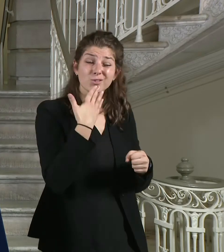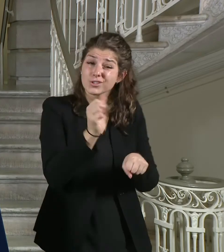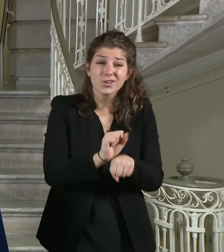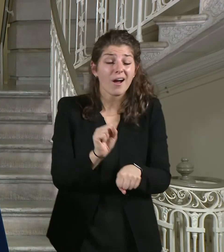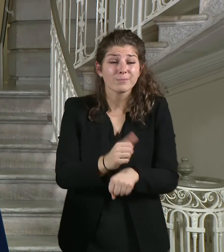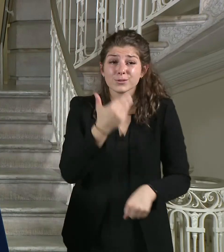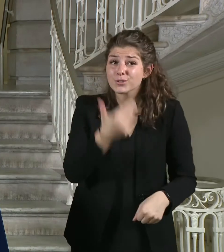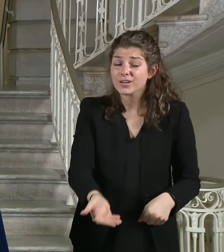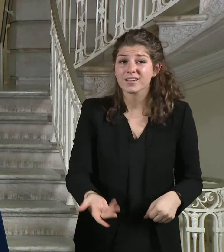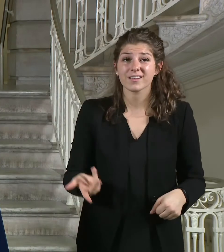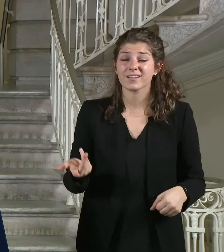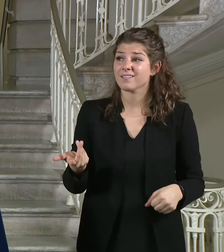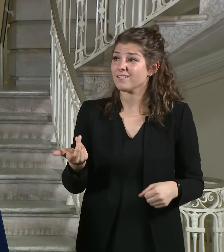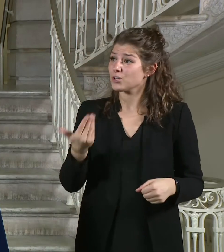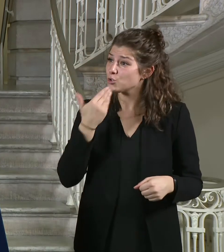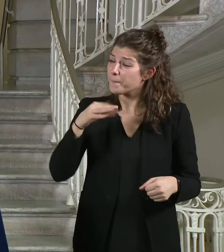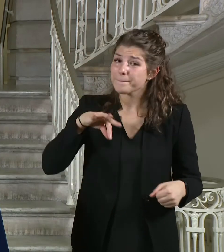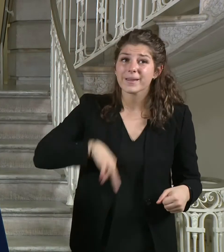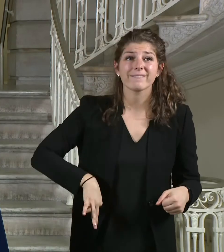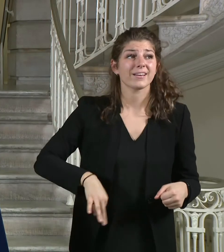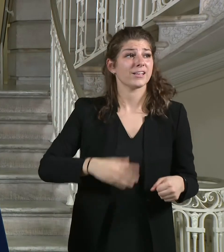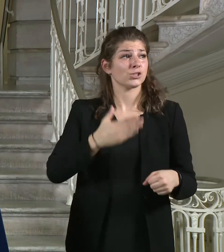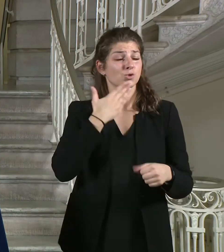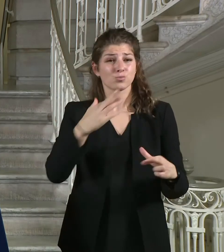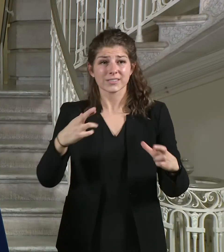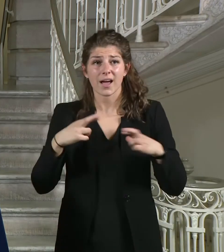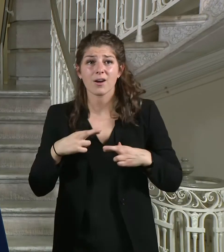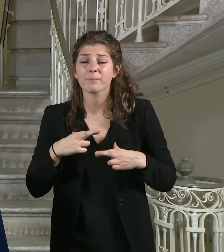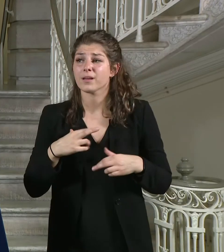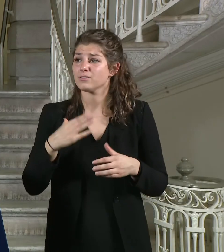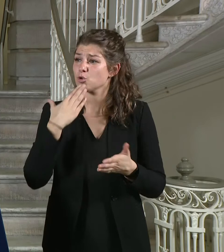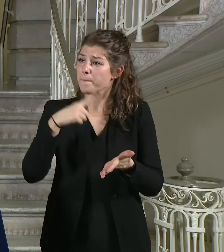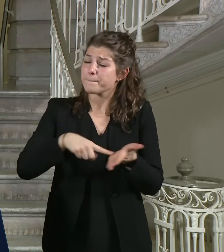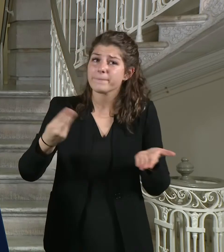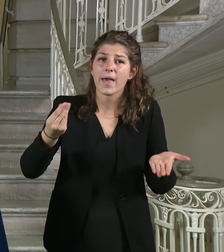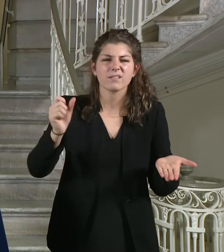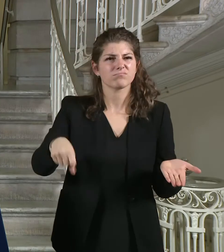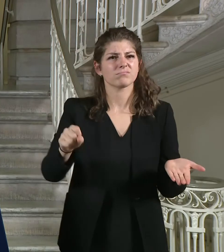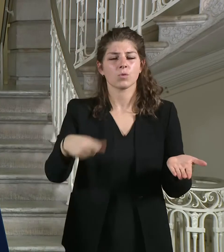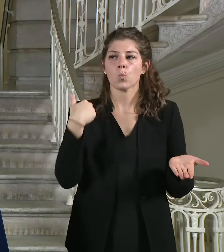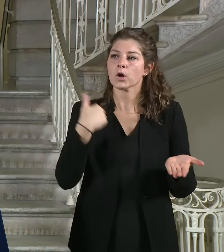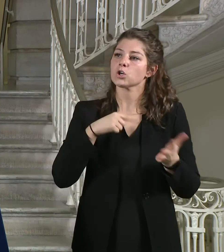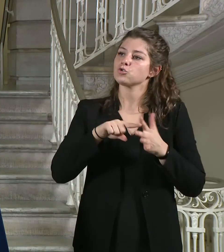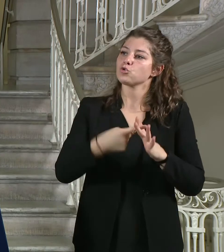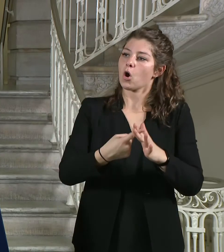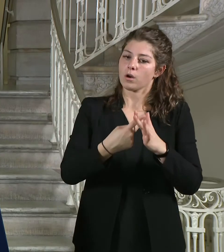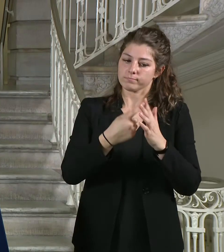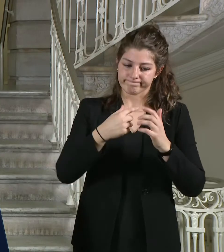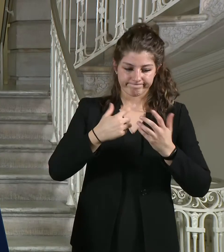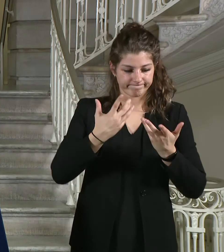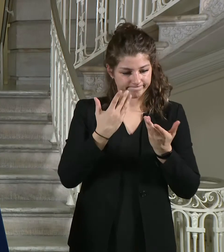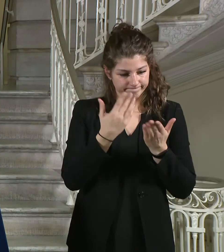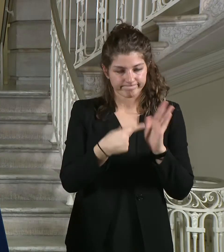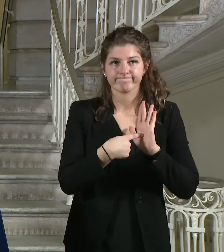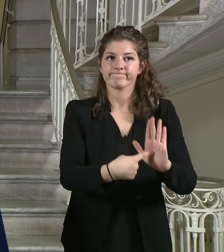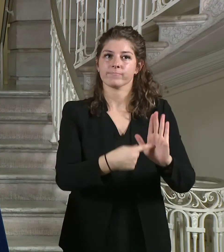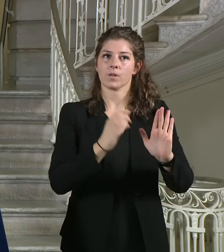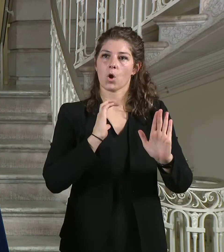START TELLING OUR PRODUCT CIVIL SERVICE JOBS THAT ARE AVAILABLE. THESE ARE GOOD JOBS WITH GOOD